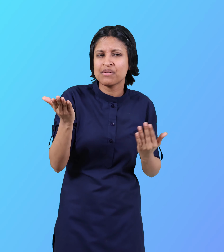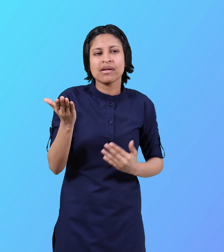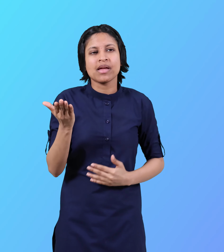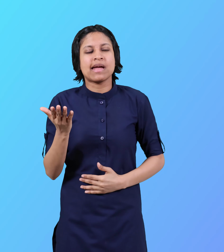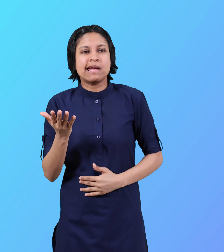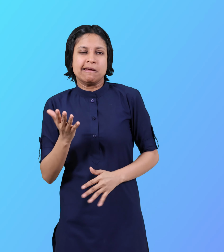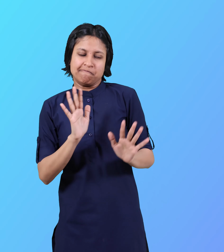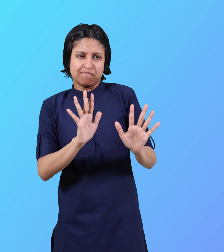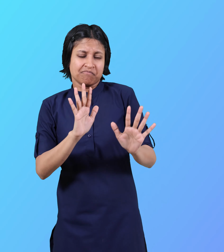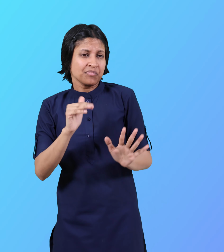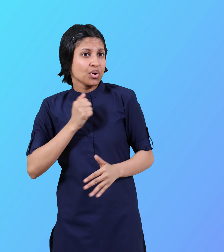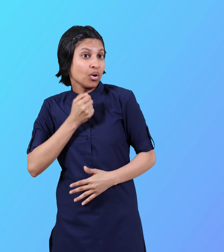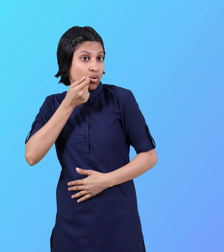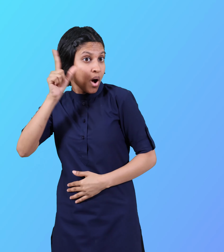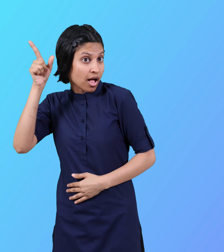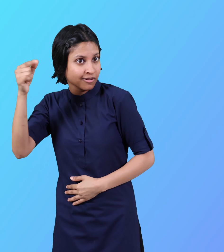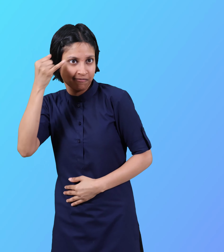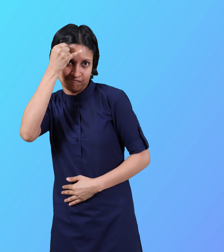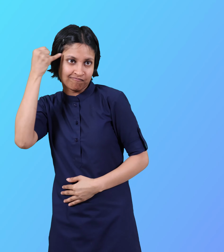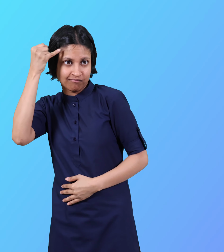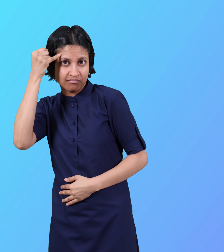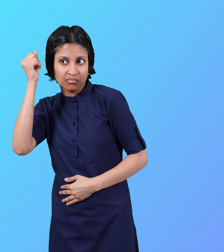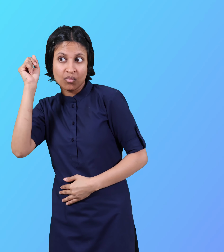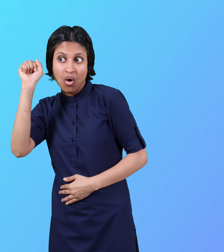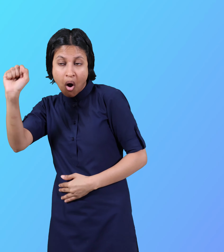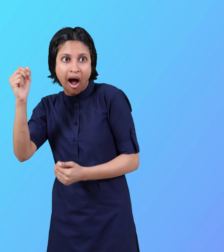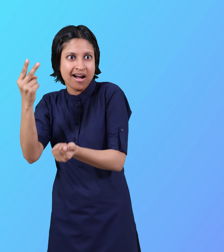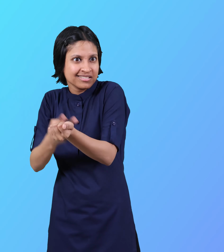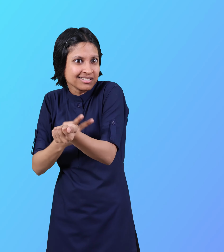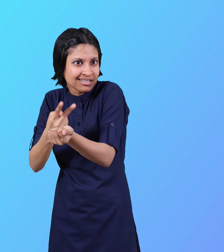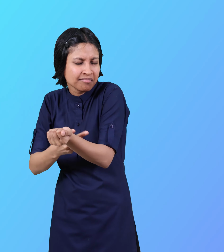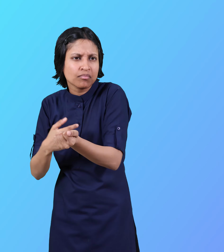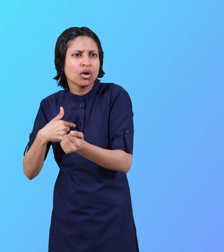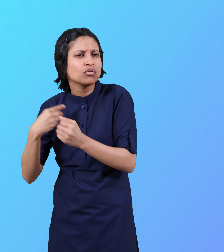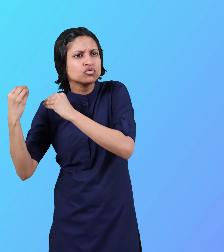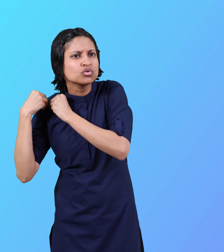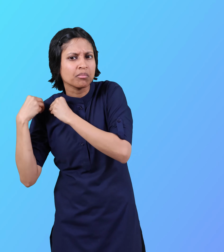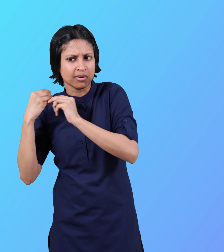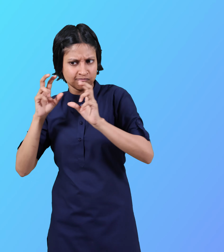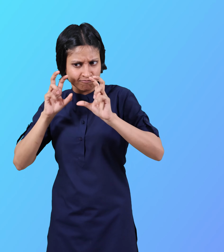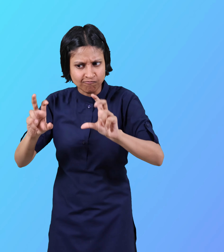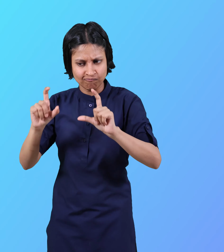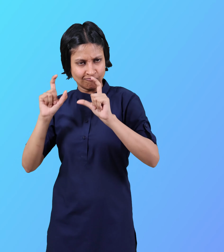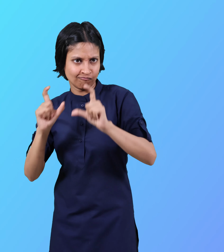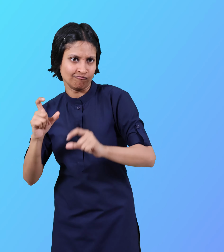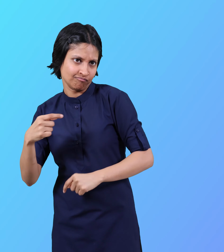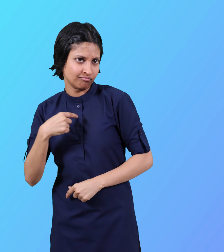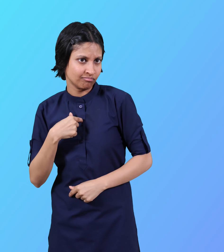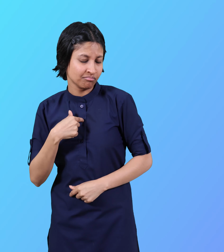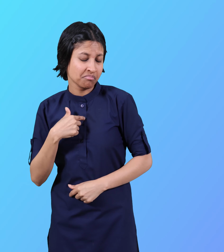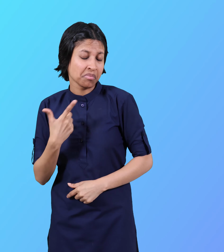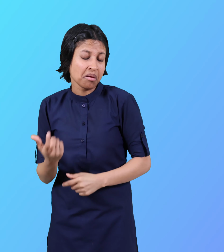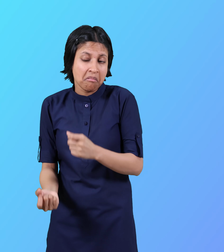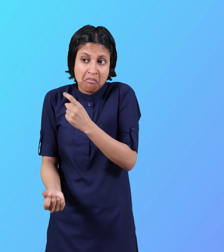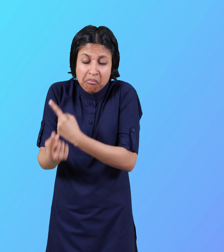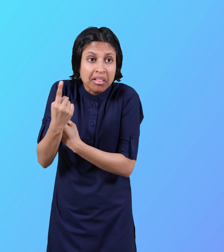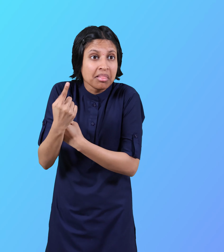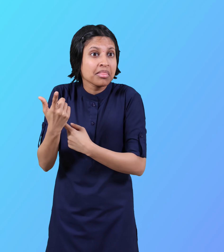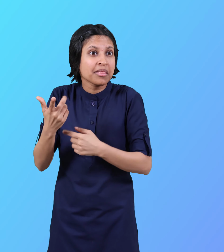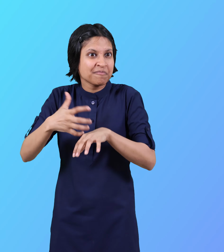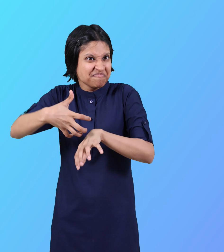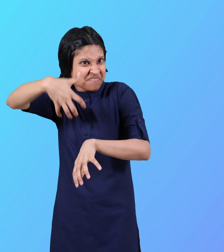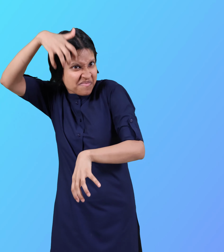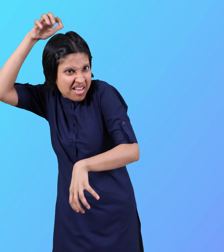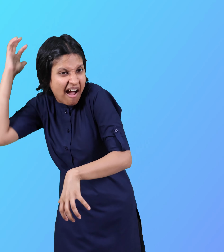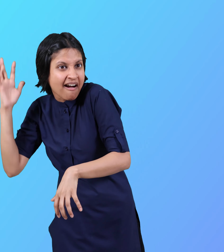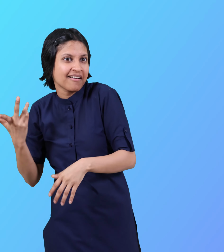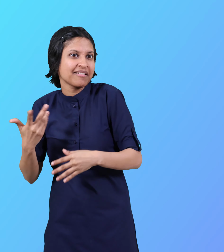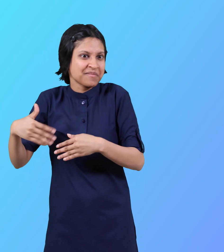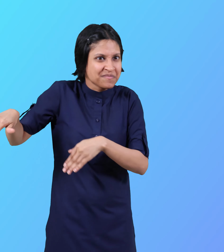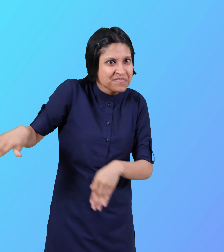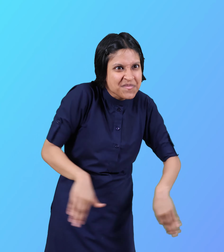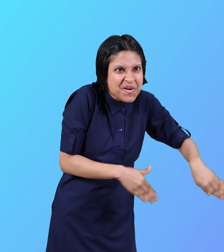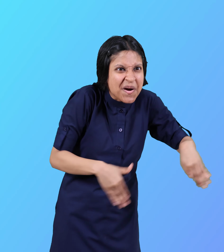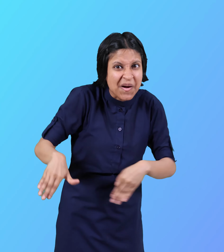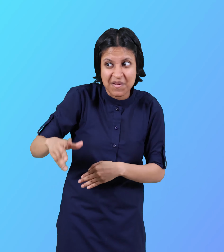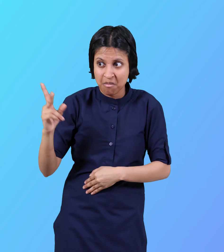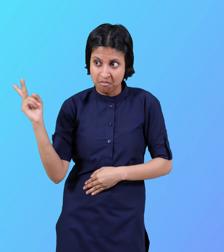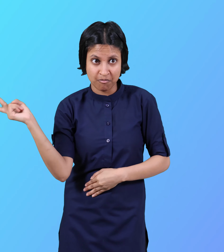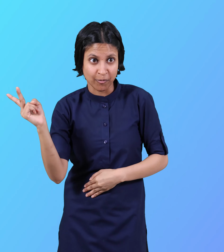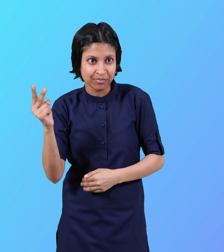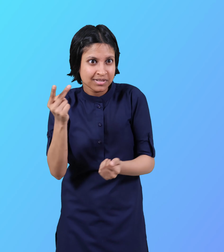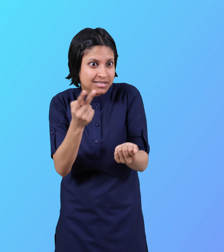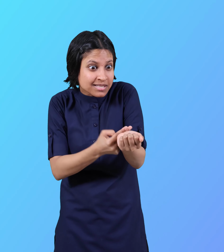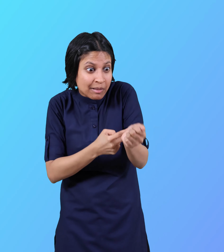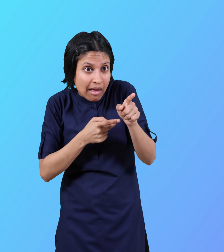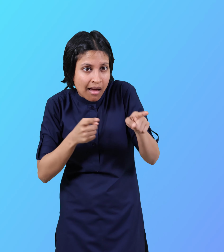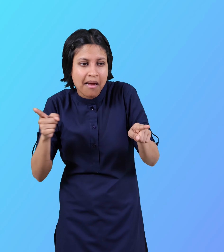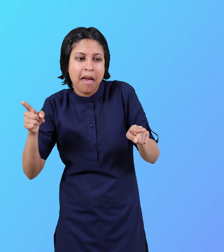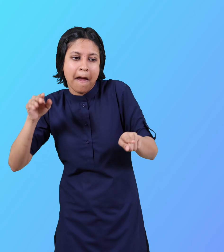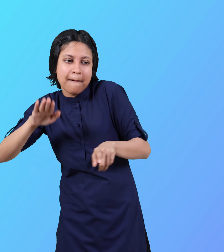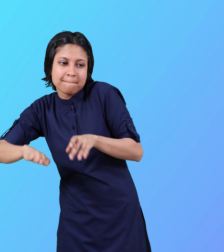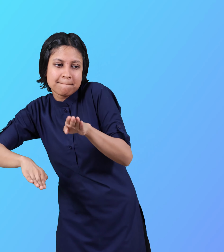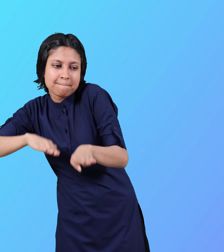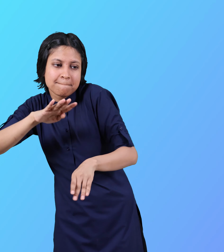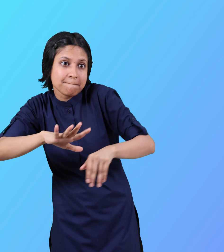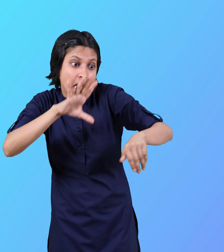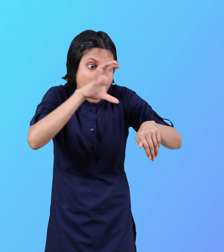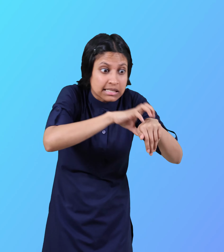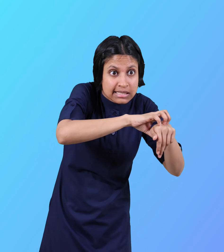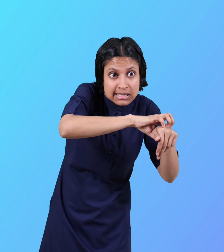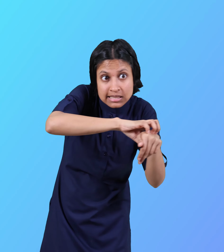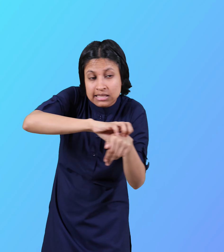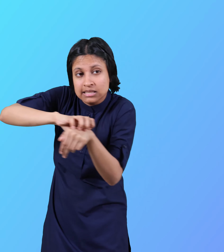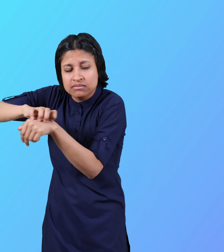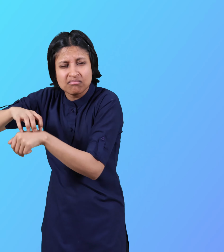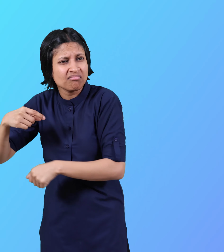But David said to Saul, “I have had the job of taking care of my father’s sheep. Every time a lion or a bear has come to carry off a sheep from the flock,